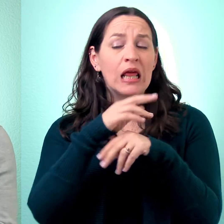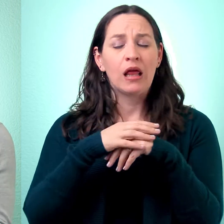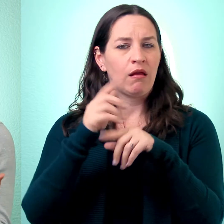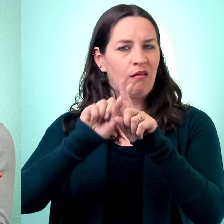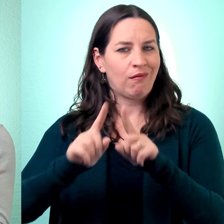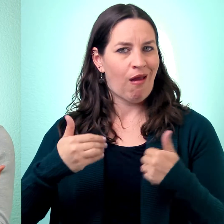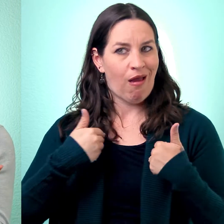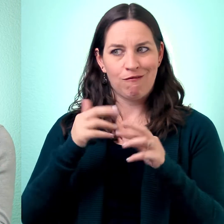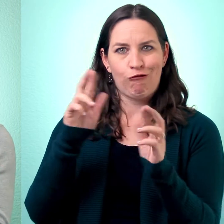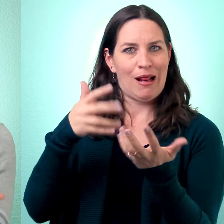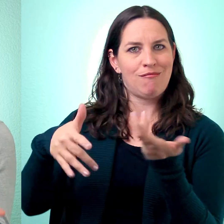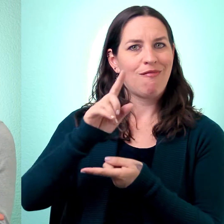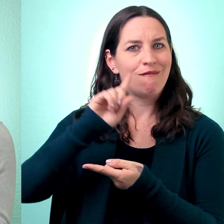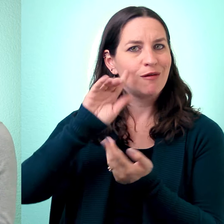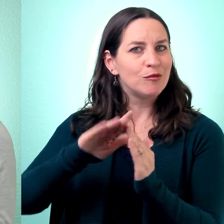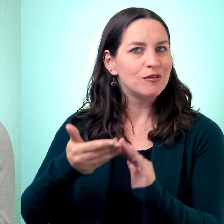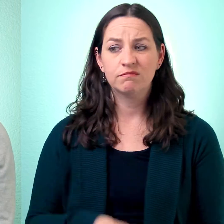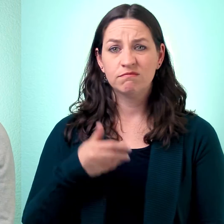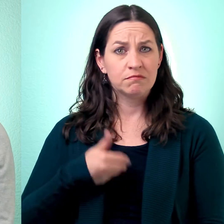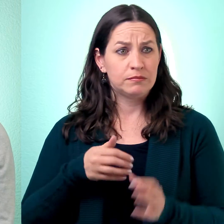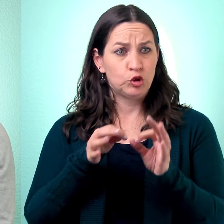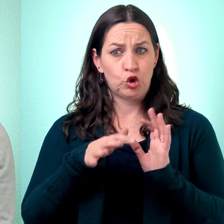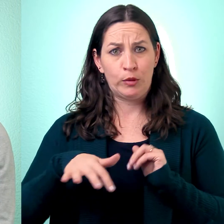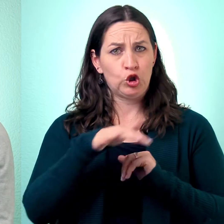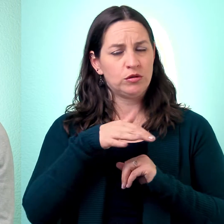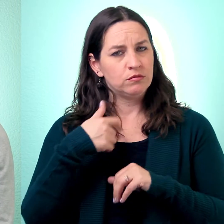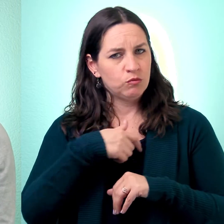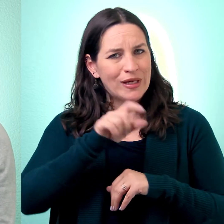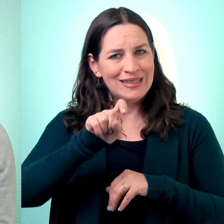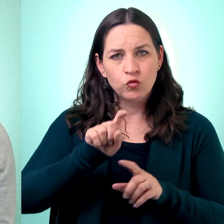comedy events and comedy nights online. As interpreters, we need to be in the community